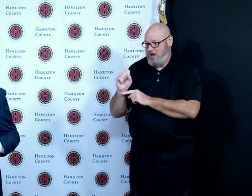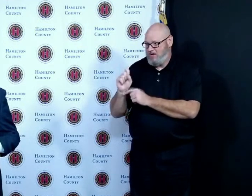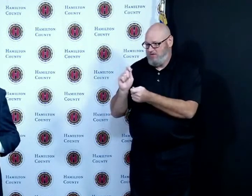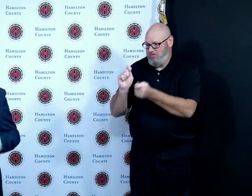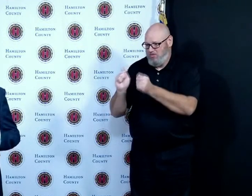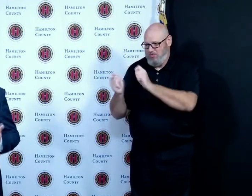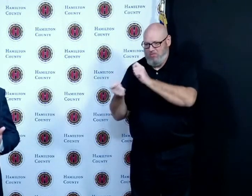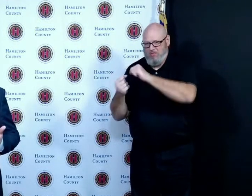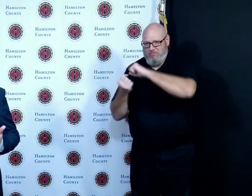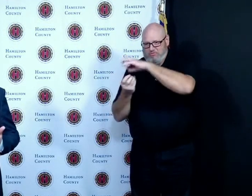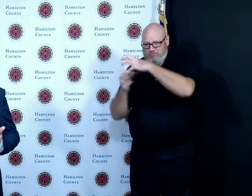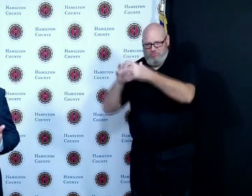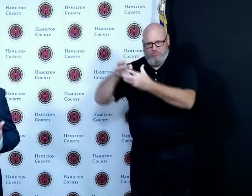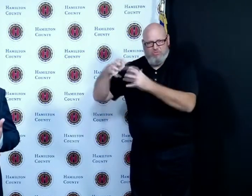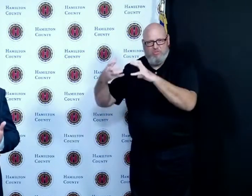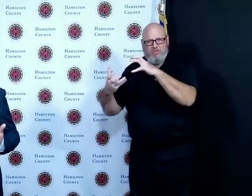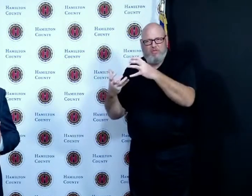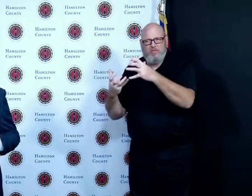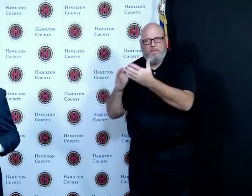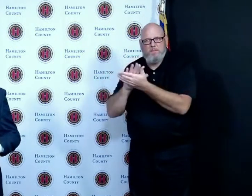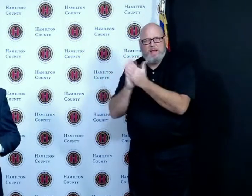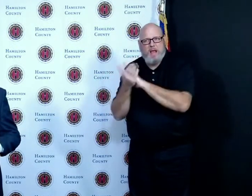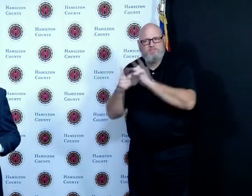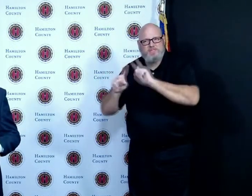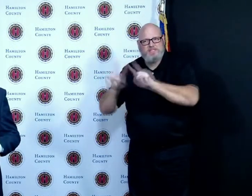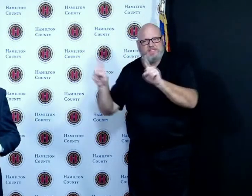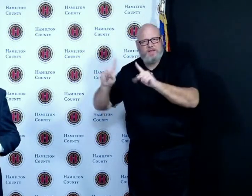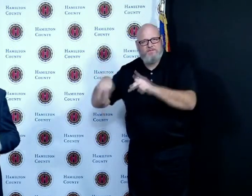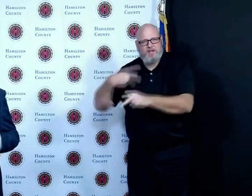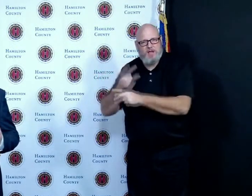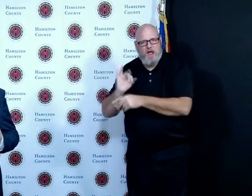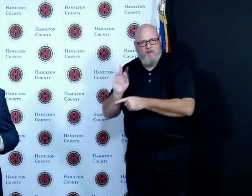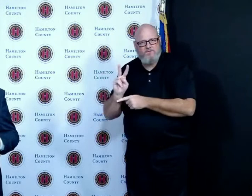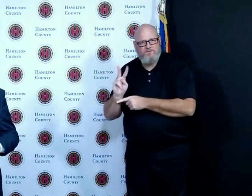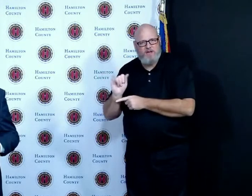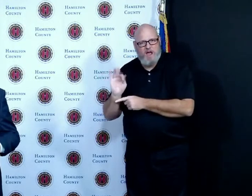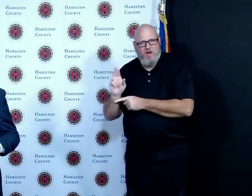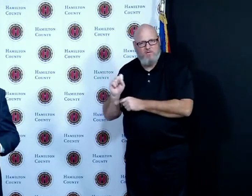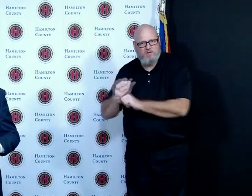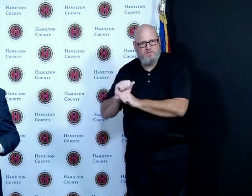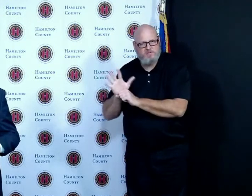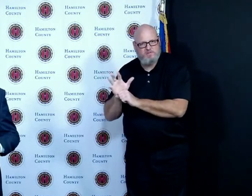pandemic are going to be successful with the variants and so the message needs to continue